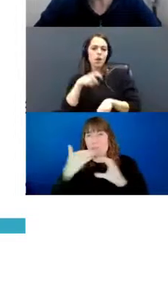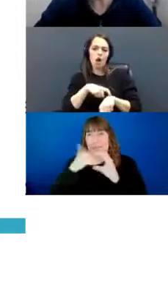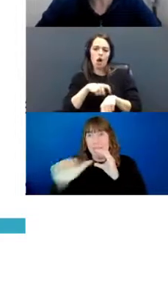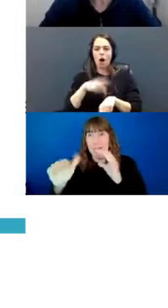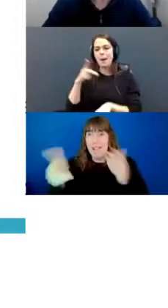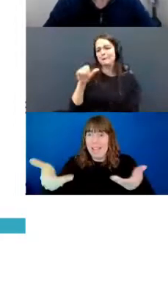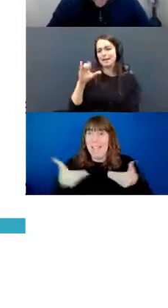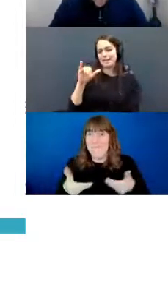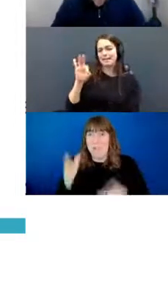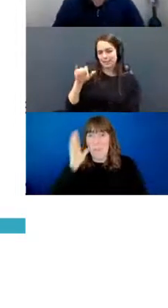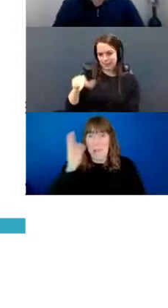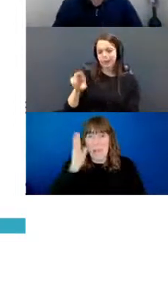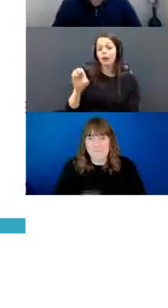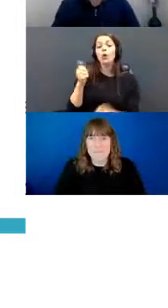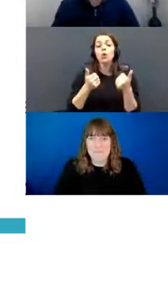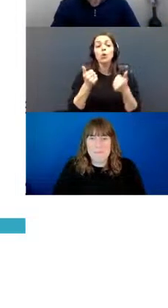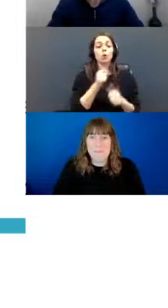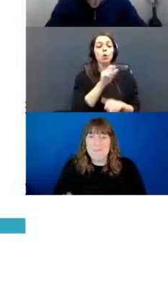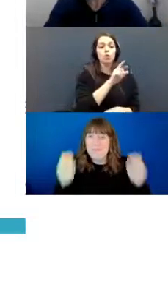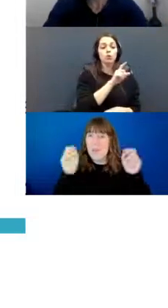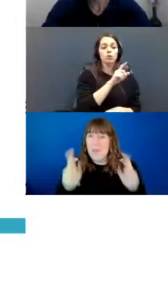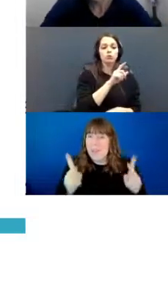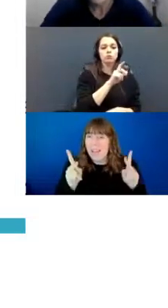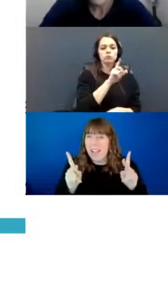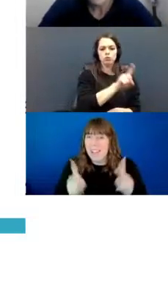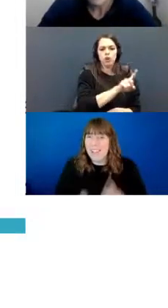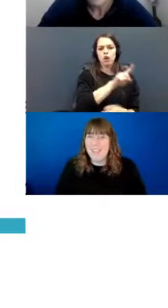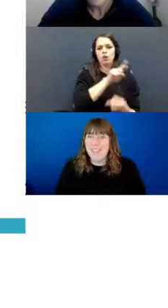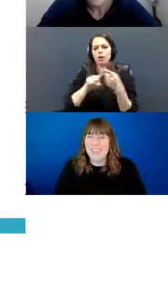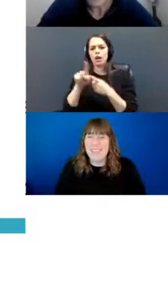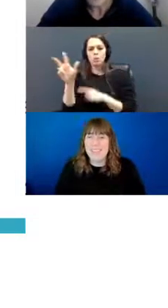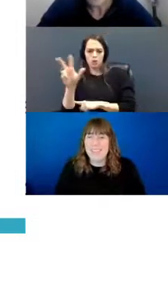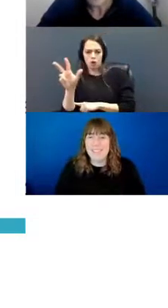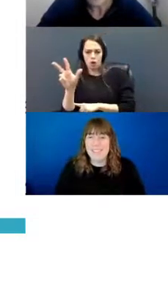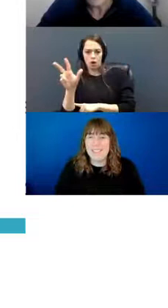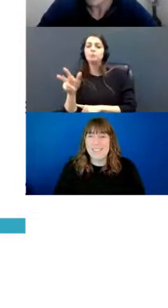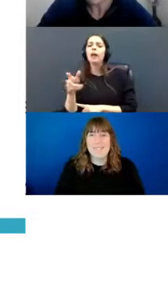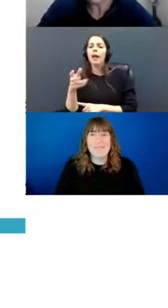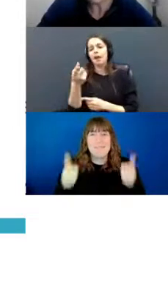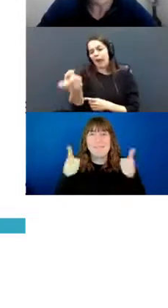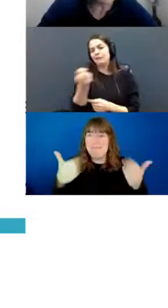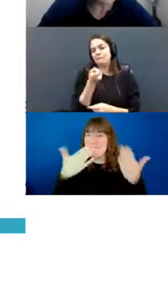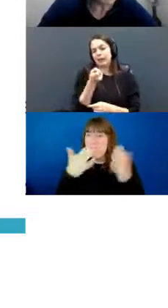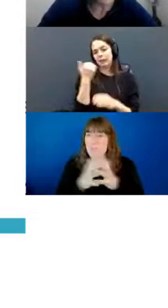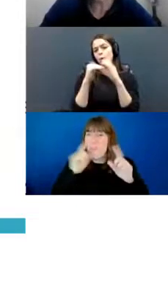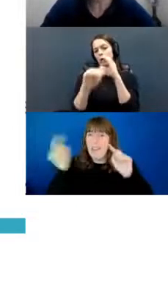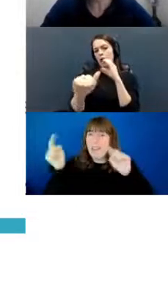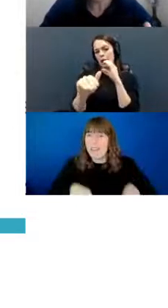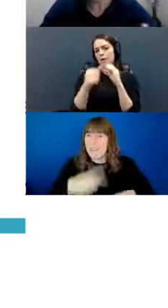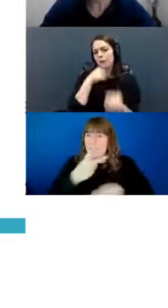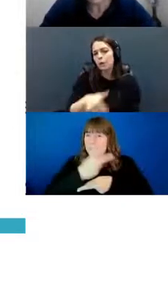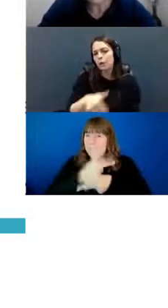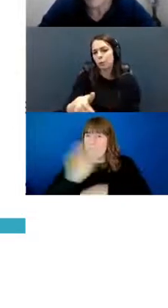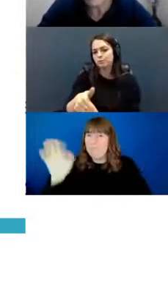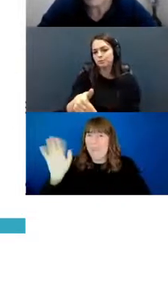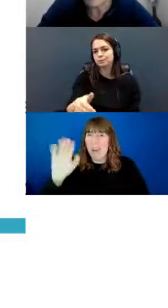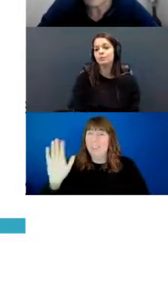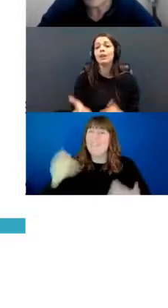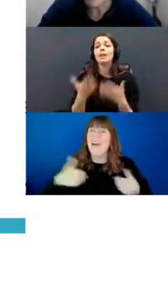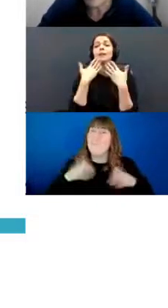okay okay you then all right thank you all again very much i hope you have a wonderful evening